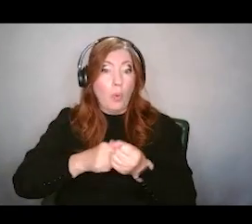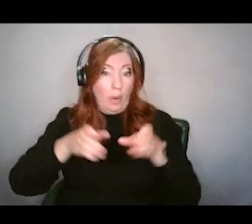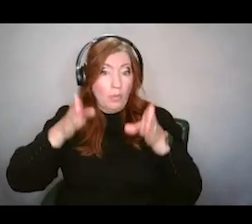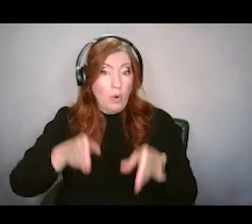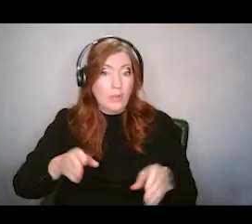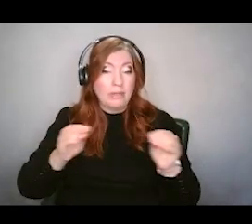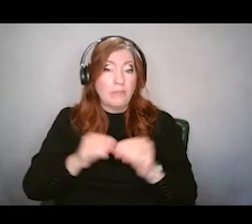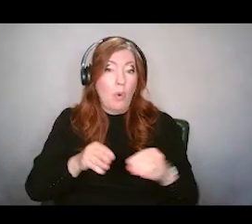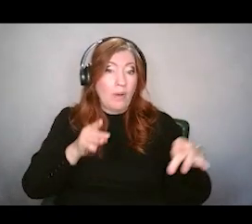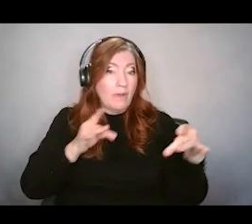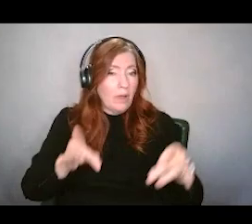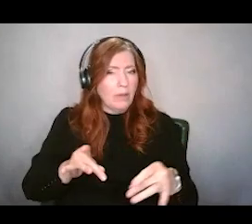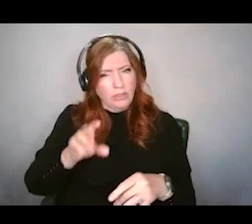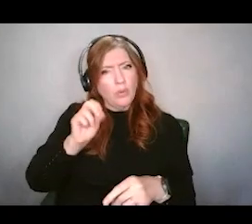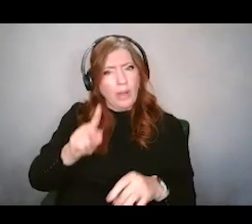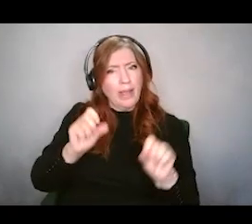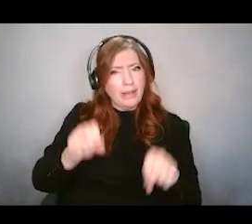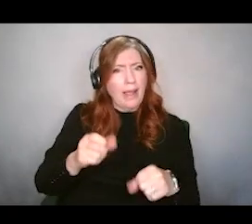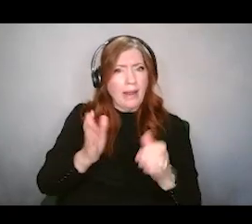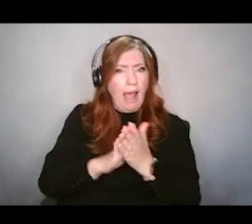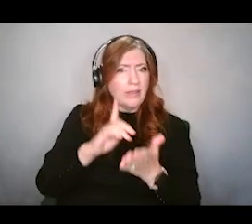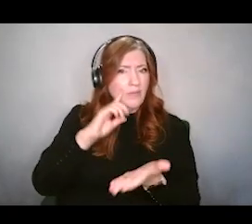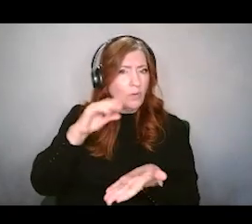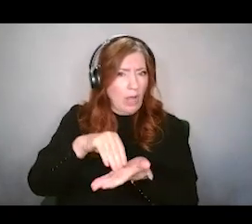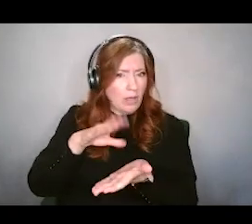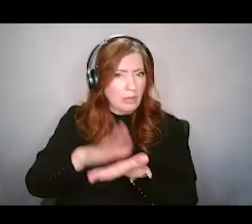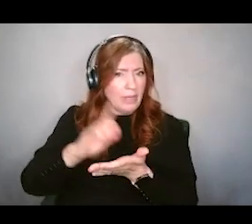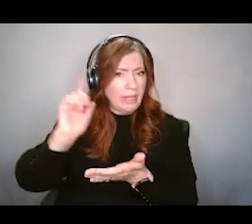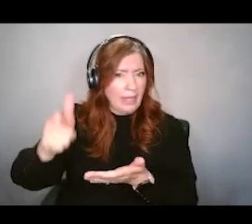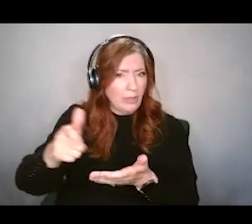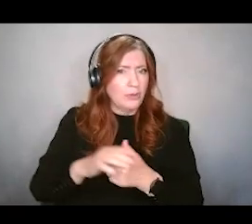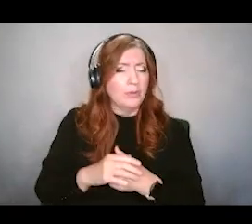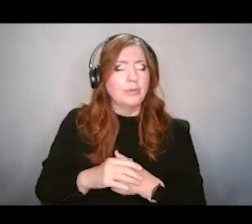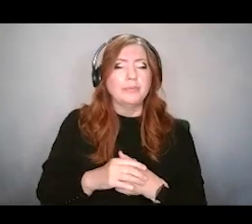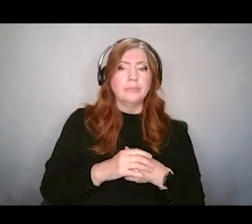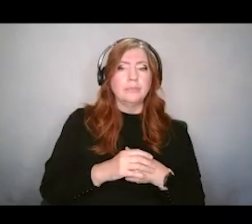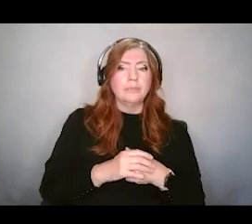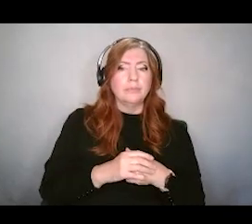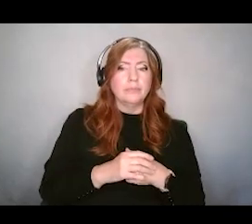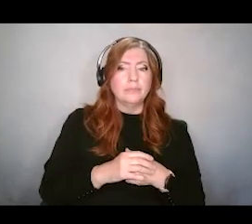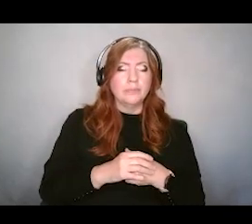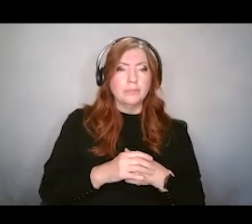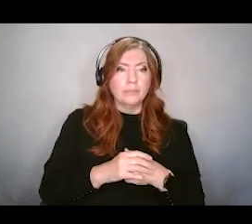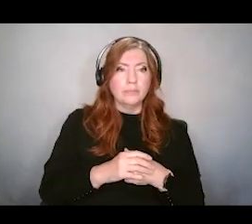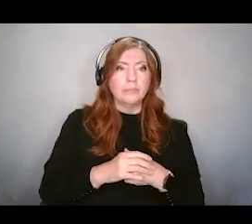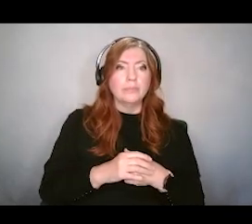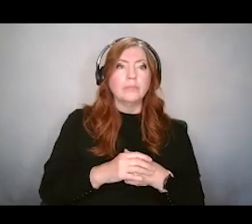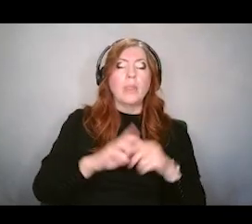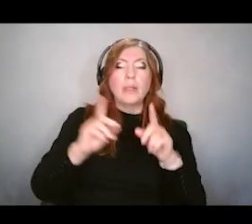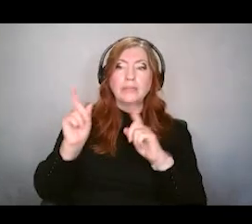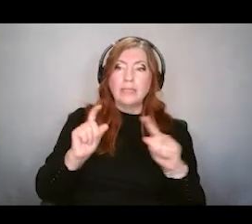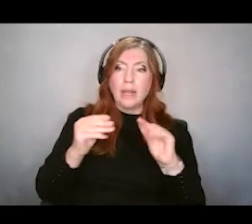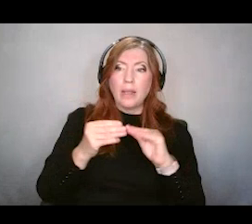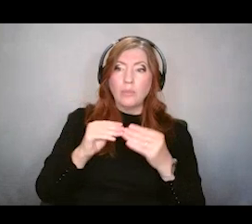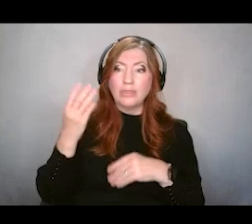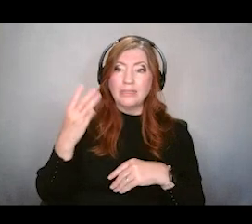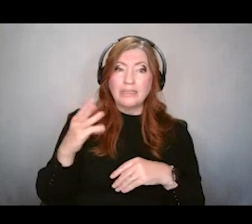it’s okay to request it later. Slide 16, Key Takeaways.